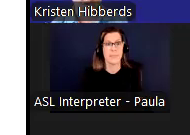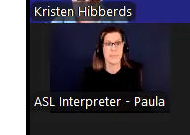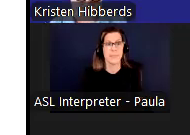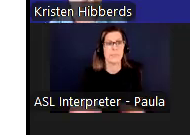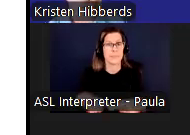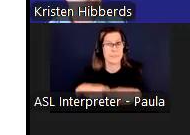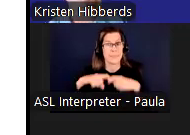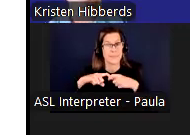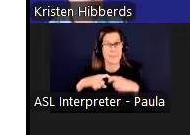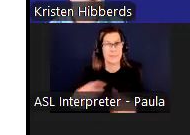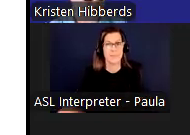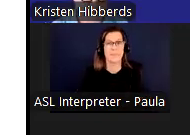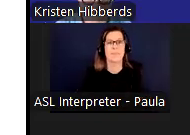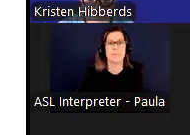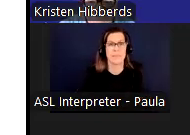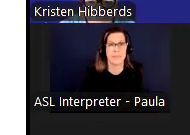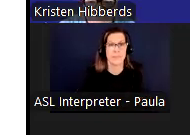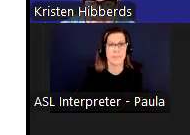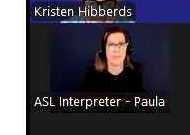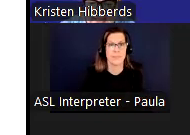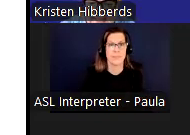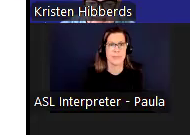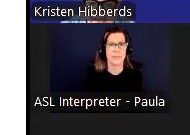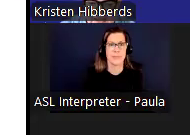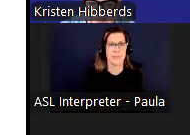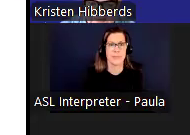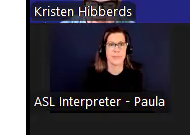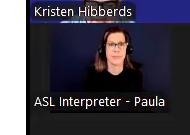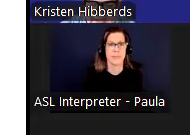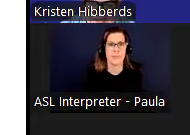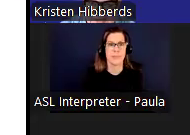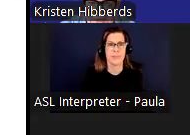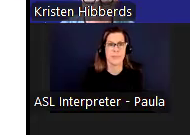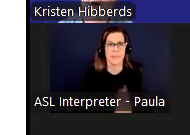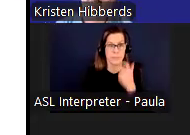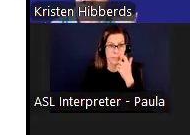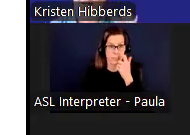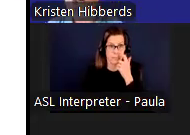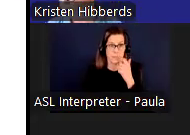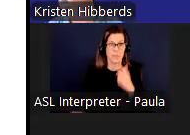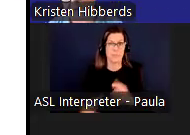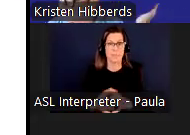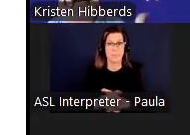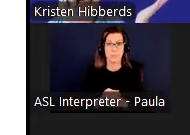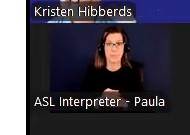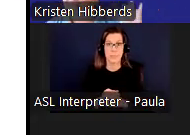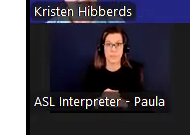I'm going to share my rules and provide you, well I've, I already did,